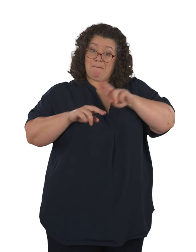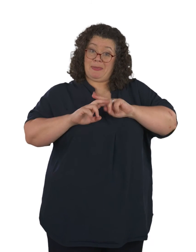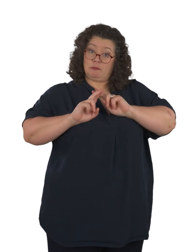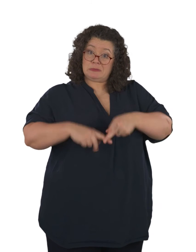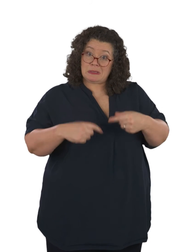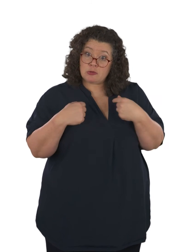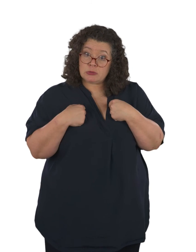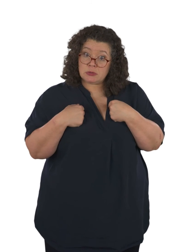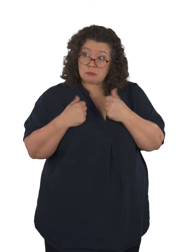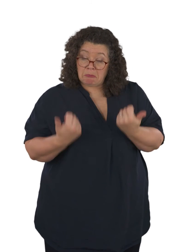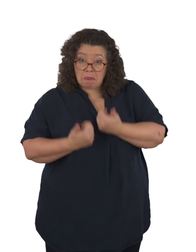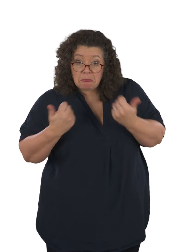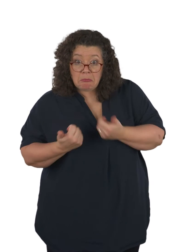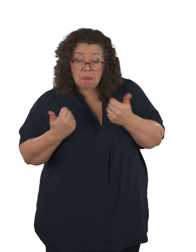the wellbeing of the parent carer,